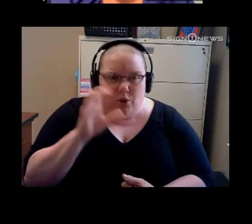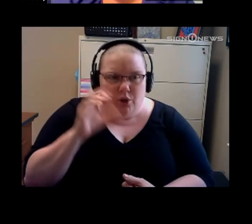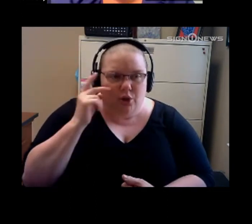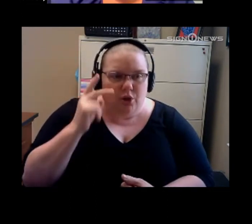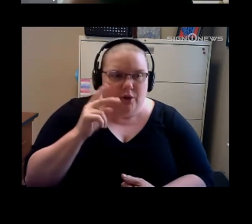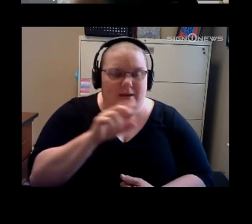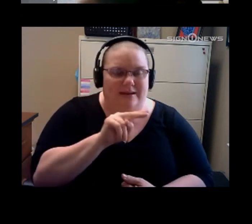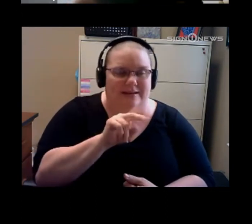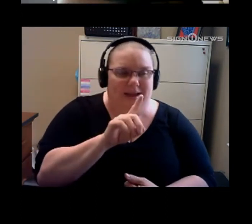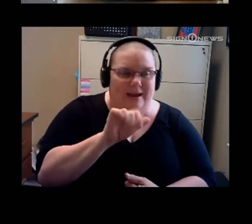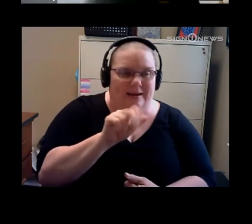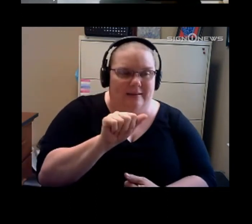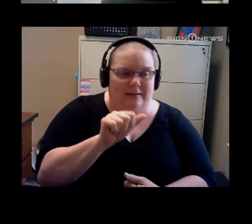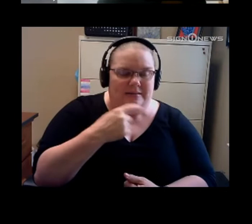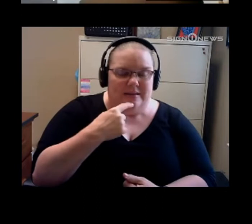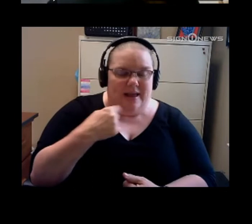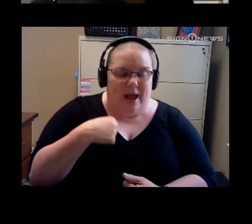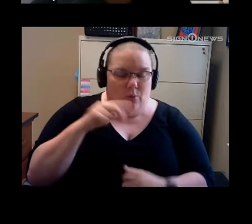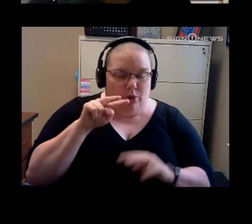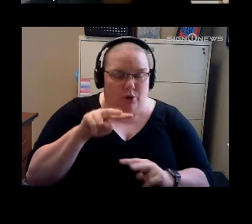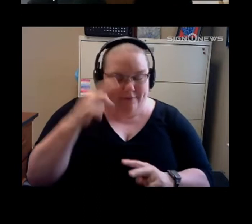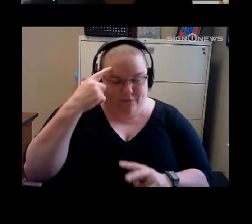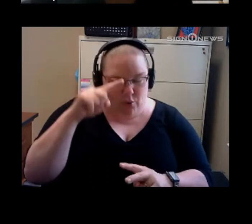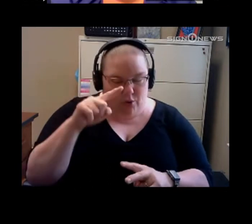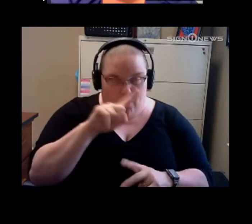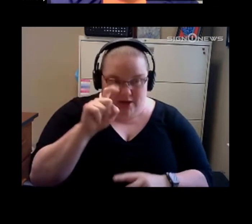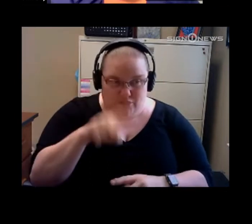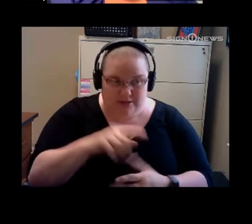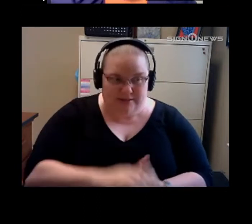no worries thank you